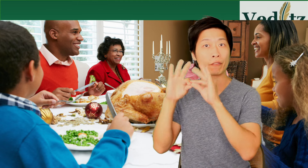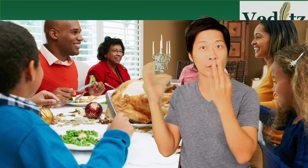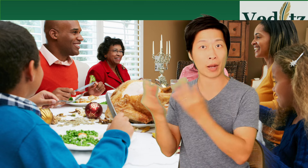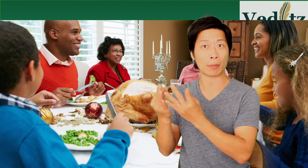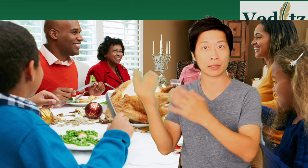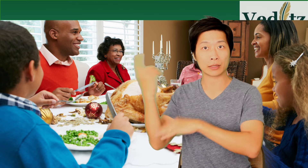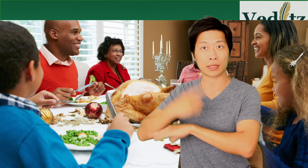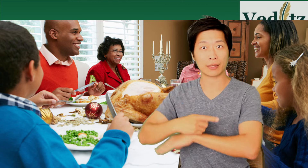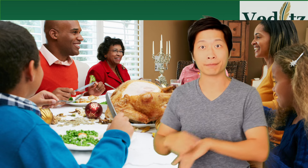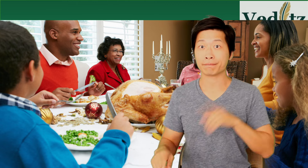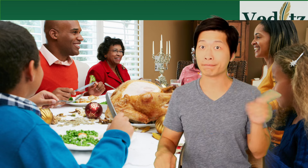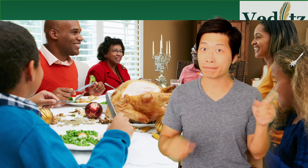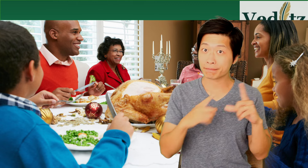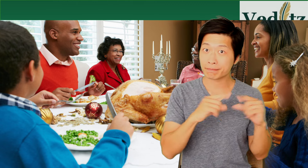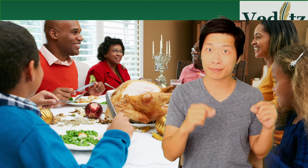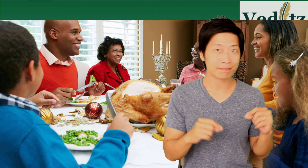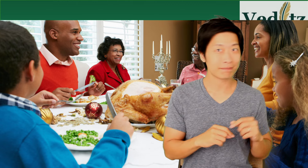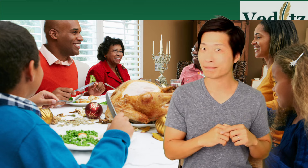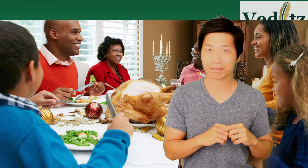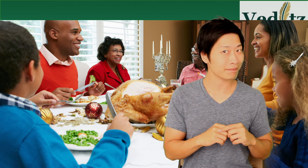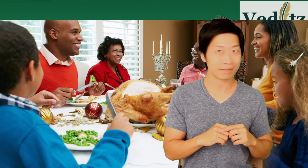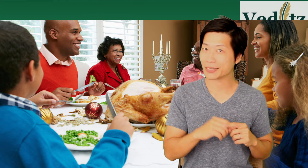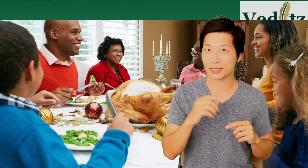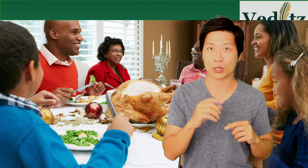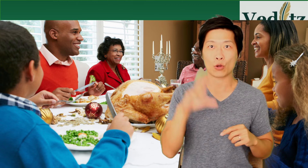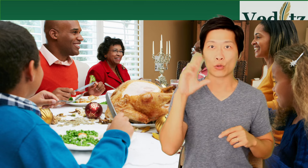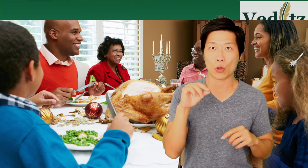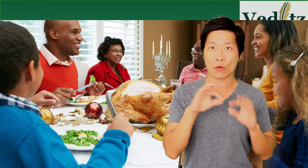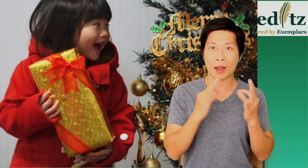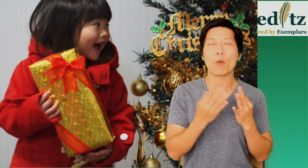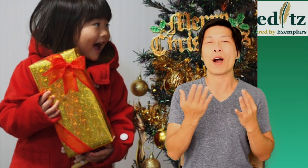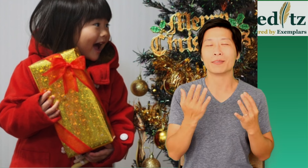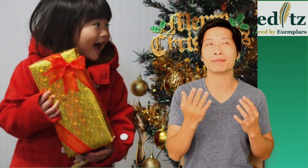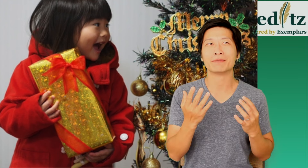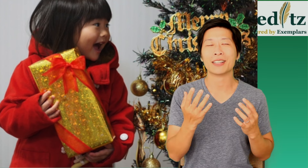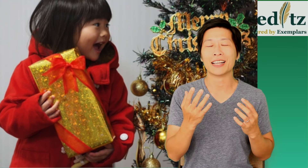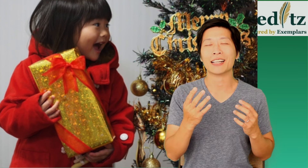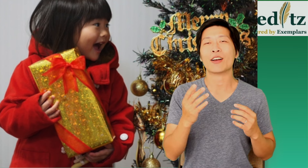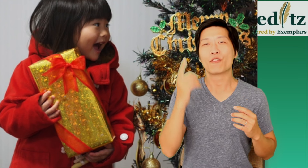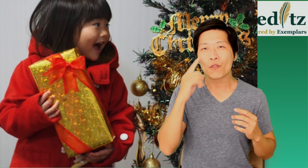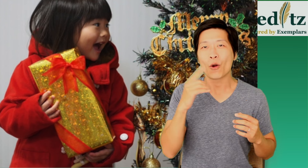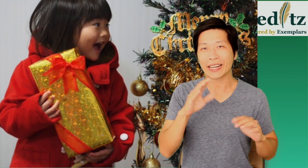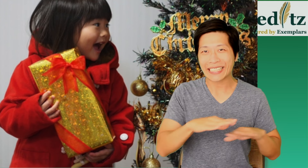However in Japan it's different. No family. Well, I mean for the kids yes. But